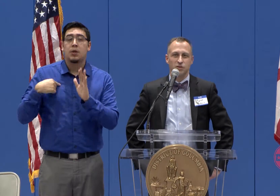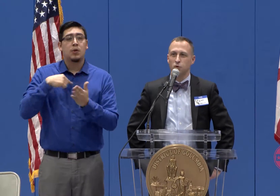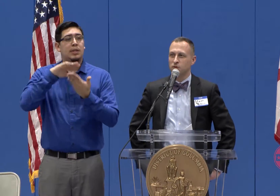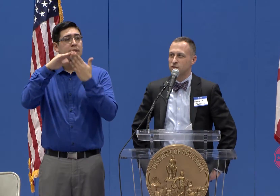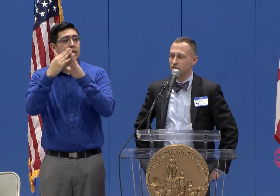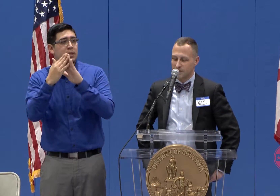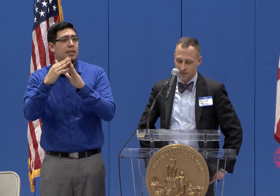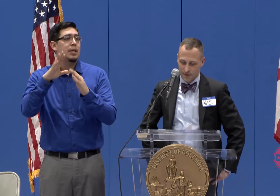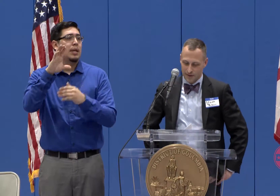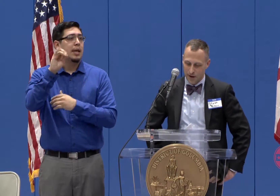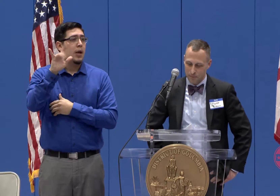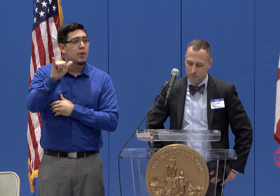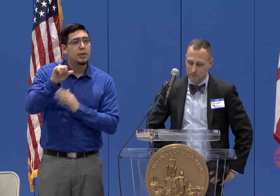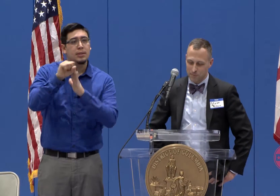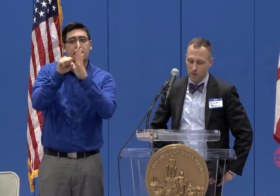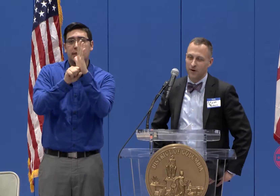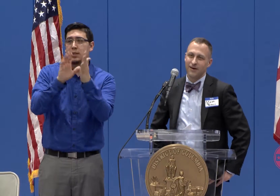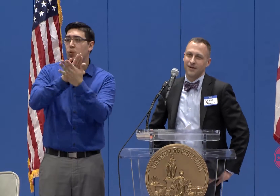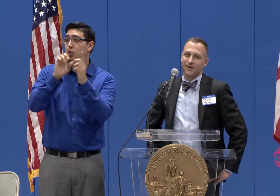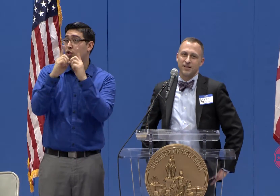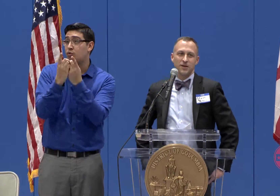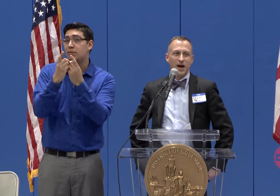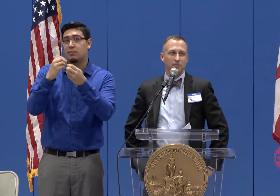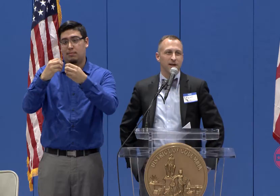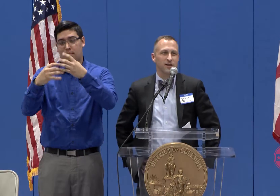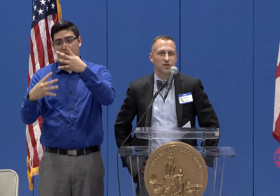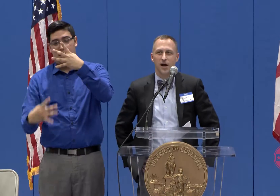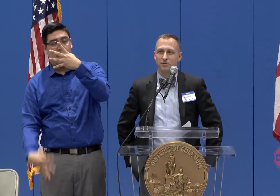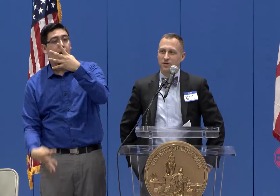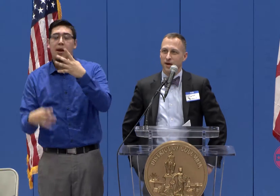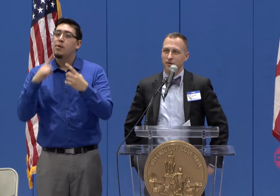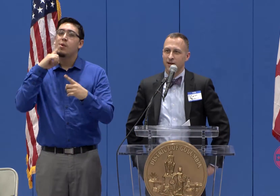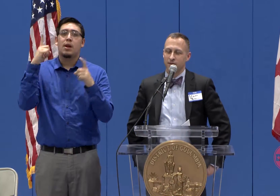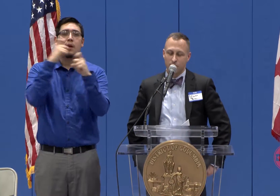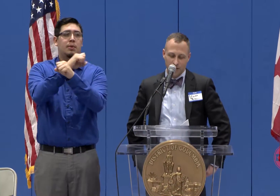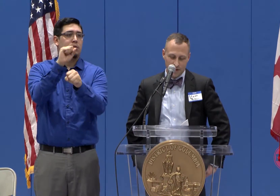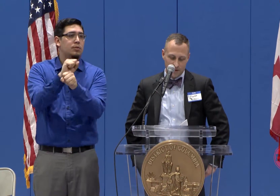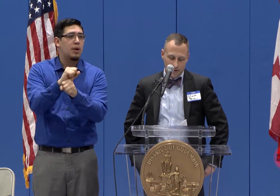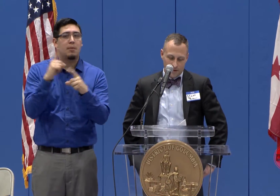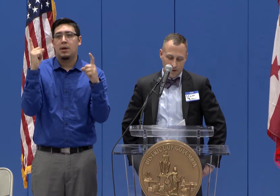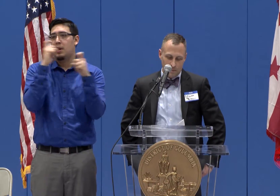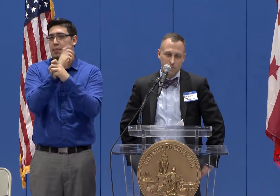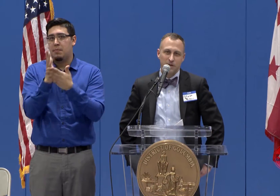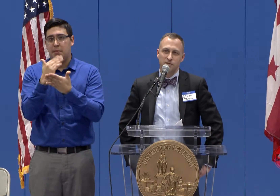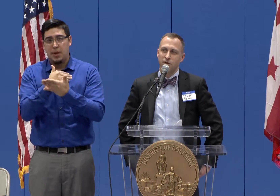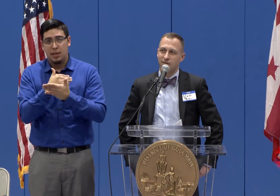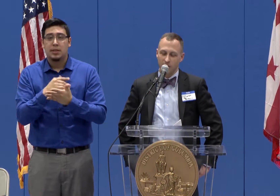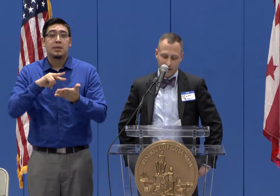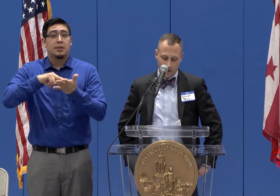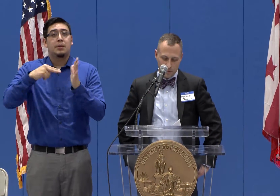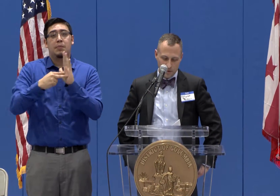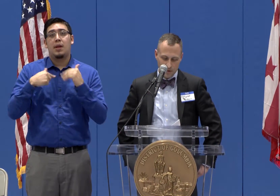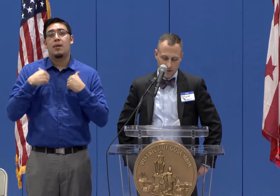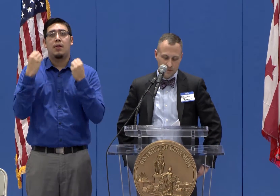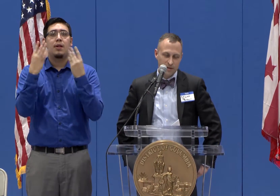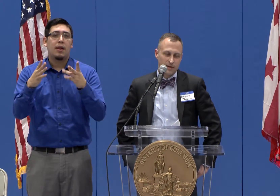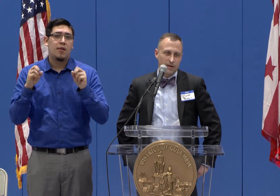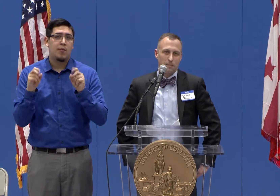A SCHOOL DISTRICT, PROBABLY MORE. IT IS A COMPLICATED JOB, A COMPLICATED BUDGET BUT IT MEANS THAT WE HAVE A LOT OF OPPORTUNITIES.